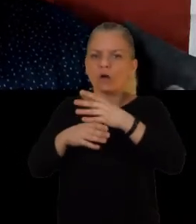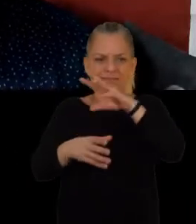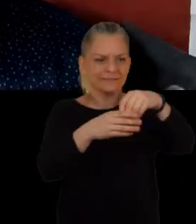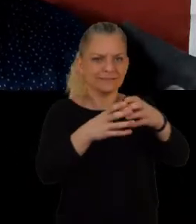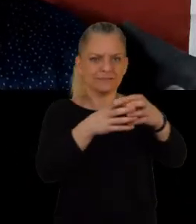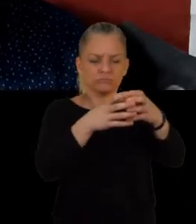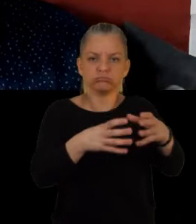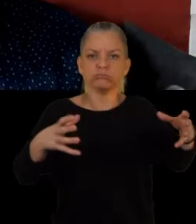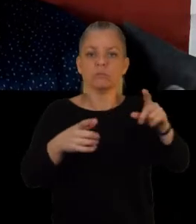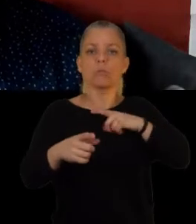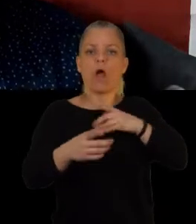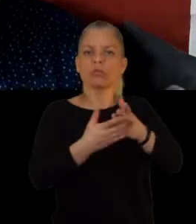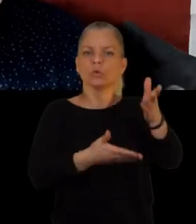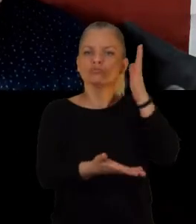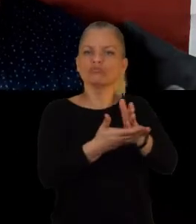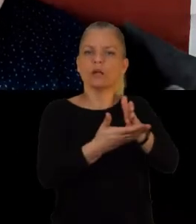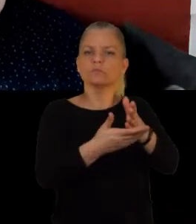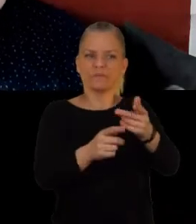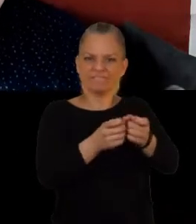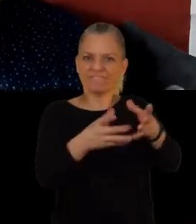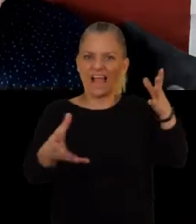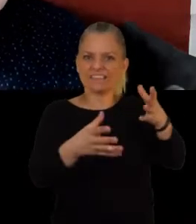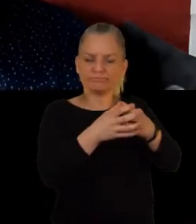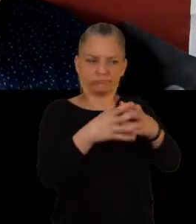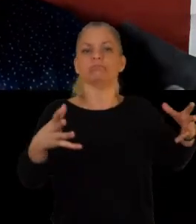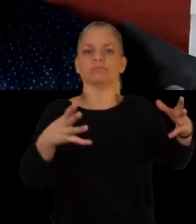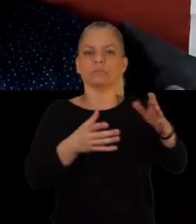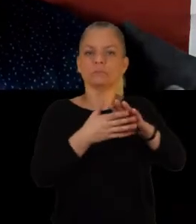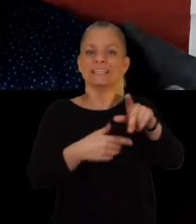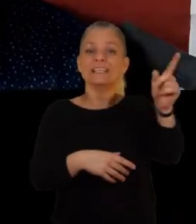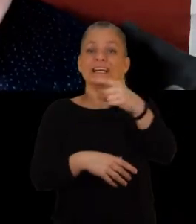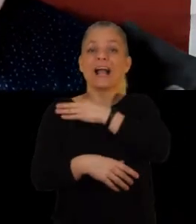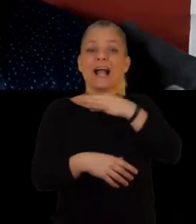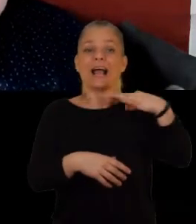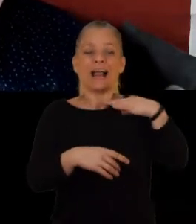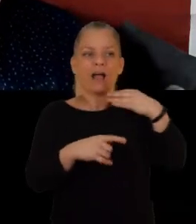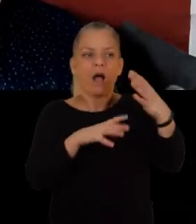a peer support worker on that team enhance the trust so much faster so all the other clinicians